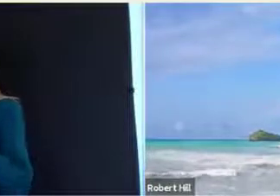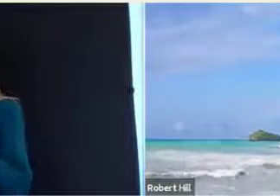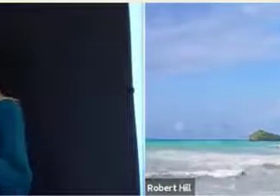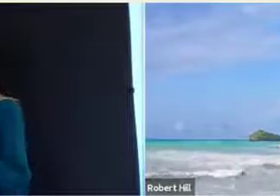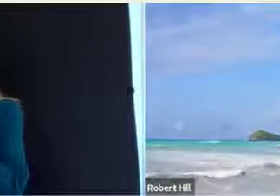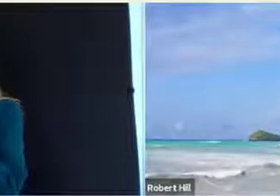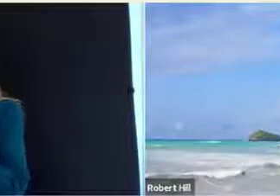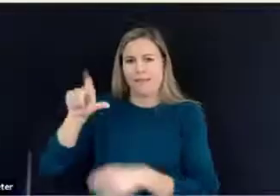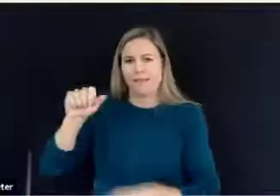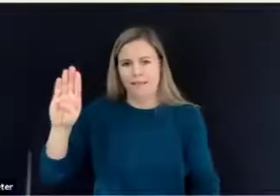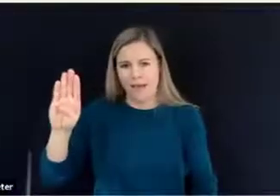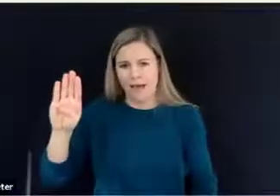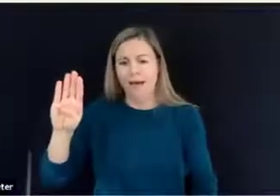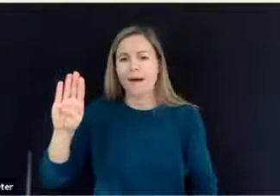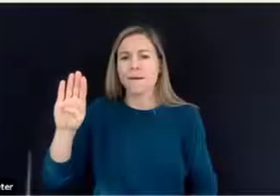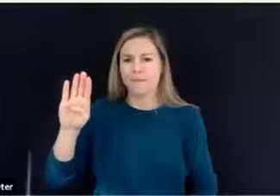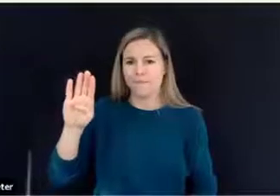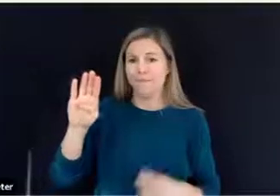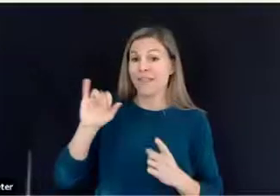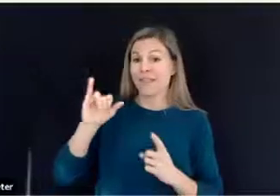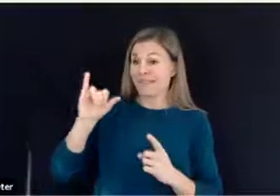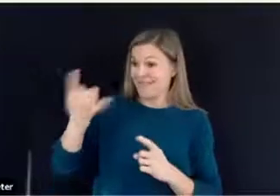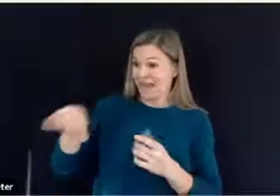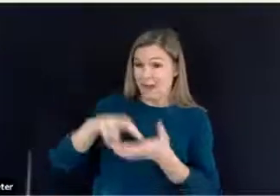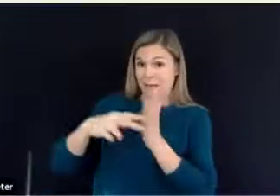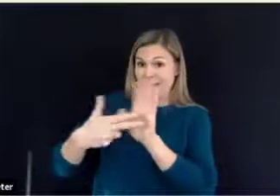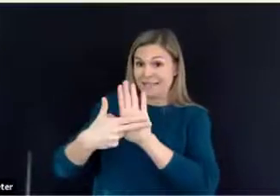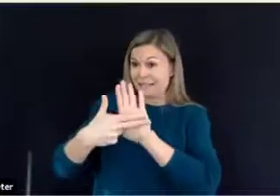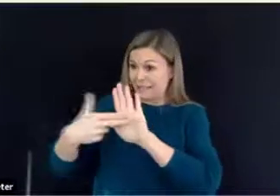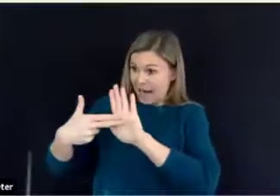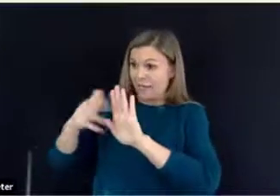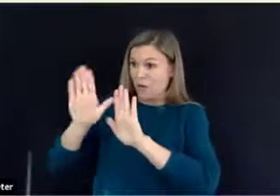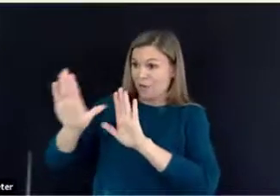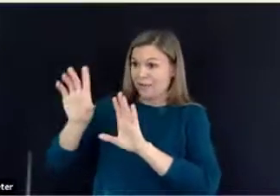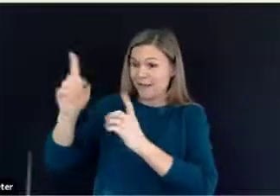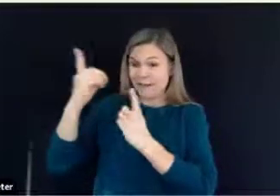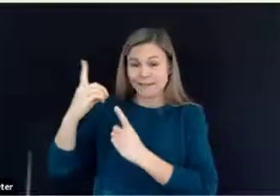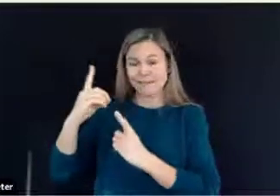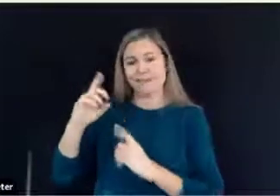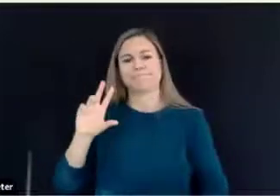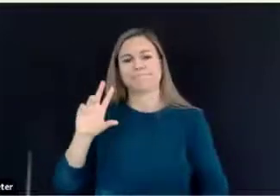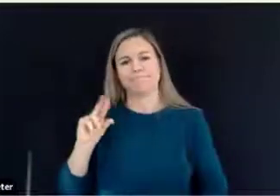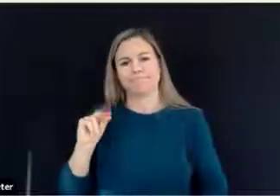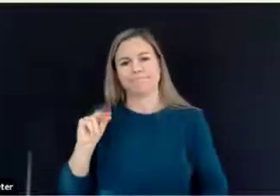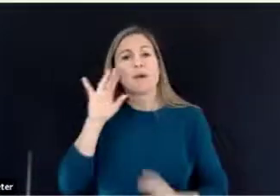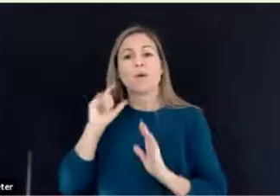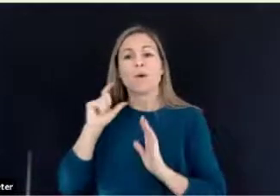Newborn screen does not diagnose diseases, but it identifies which babies need additional testing